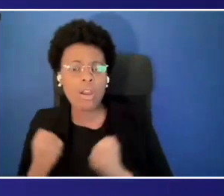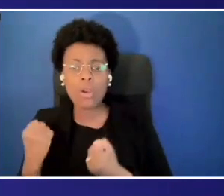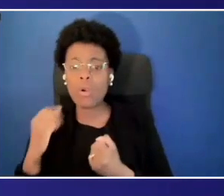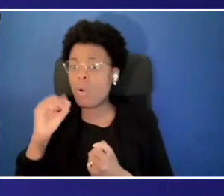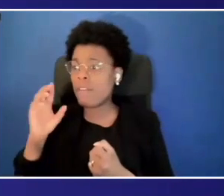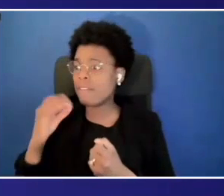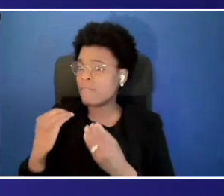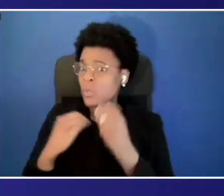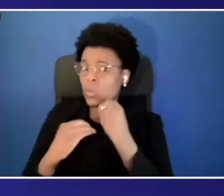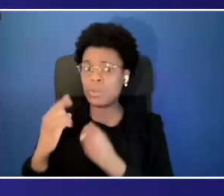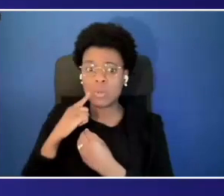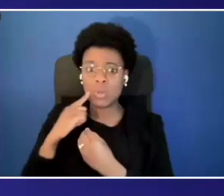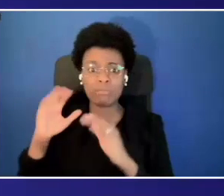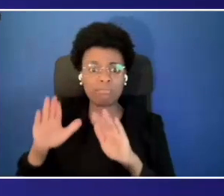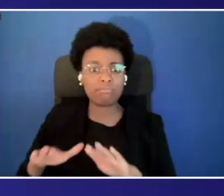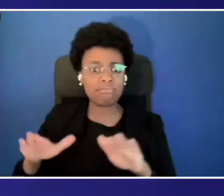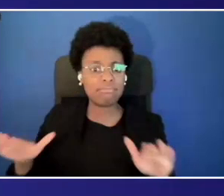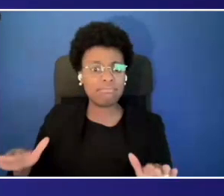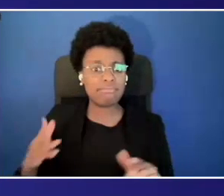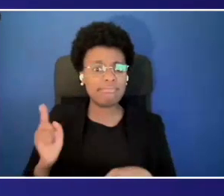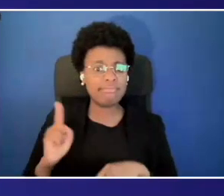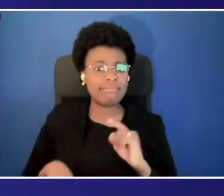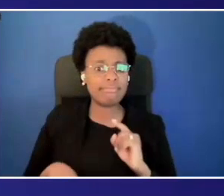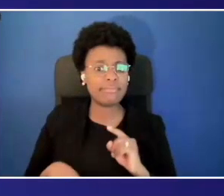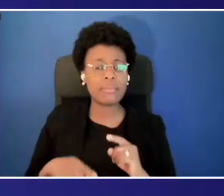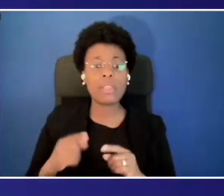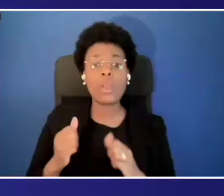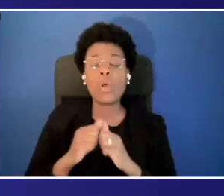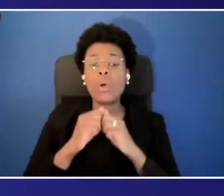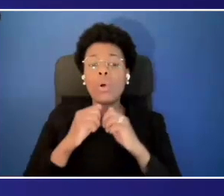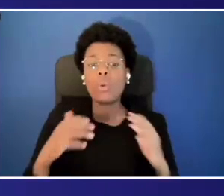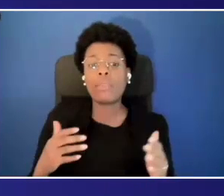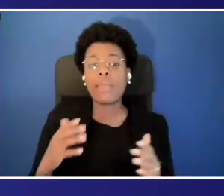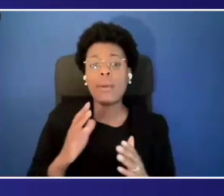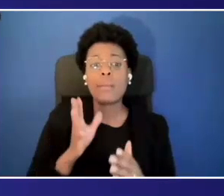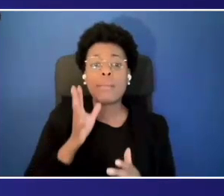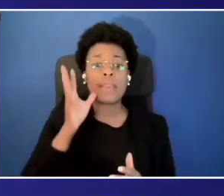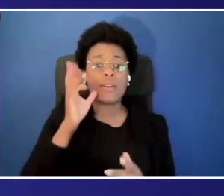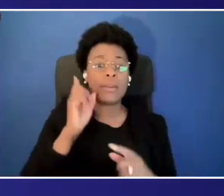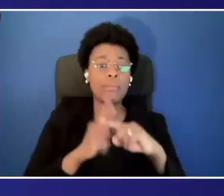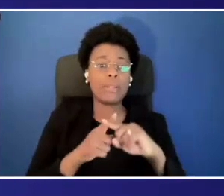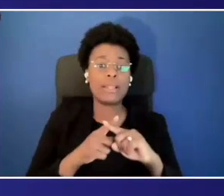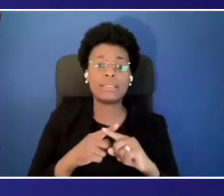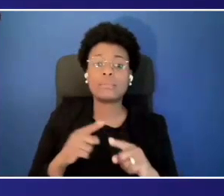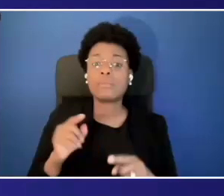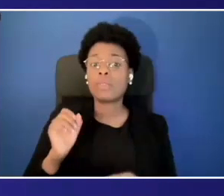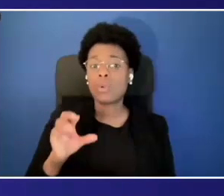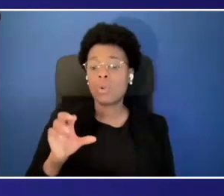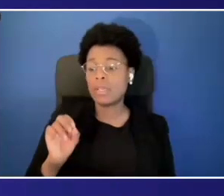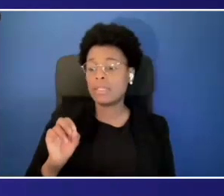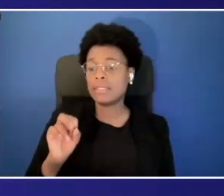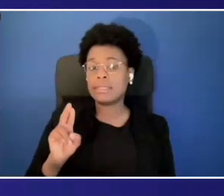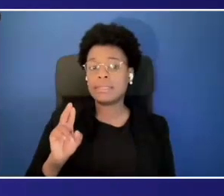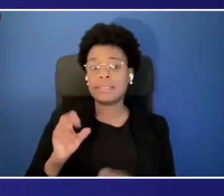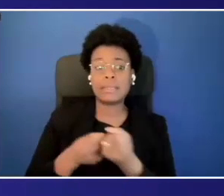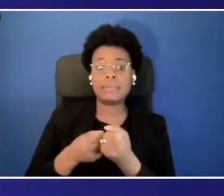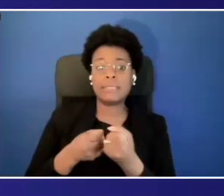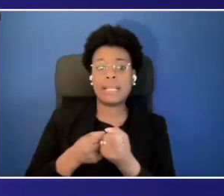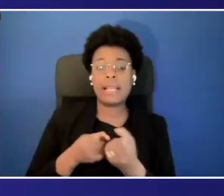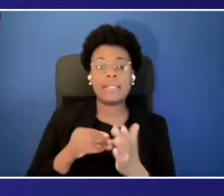In addition, without Parent Plus and subsidized student loans, many families like mine would not be able to access higher education.